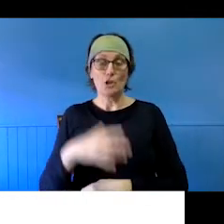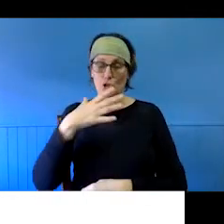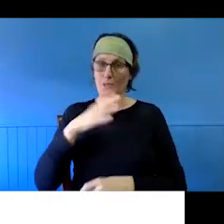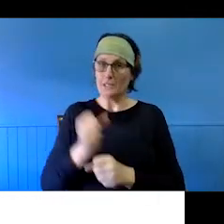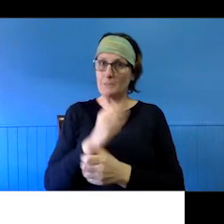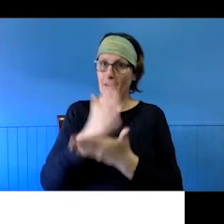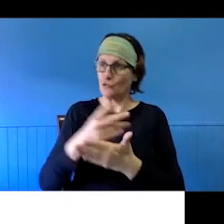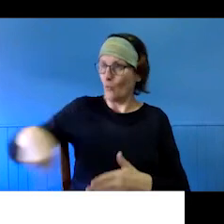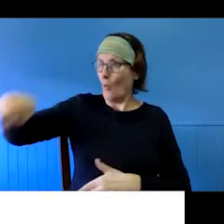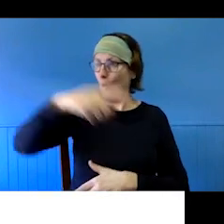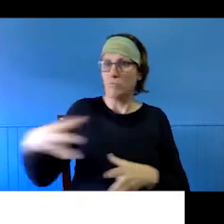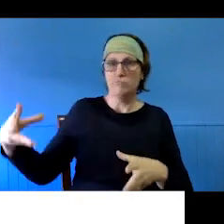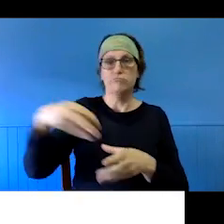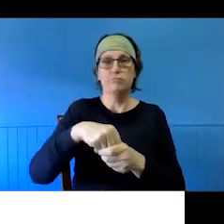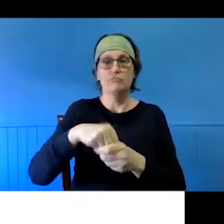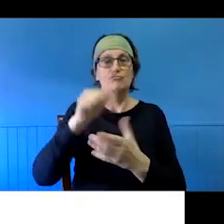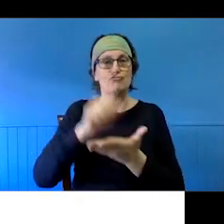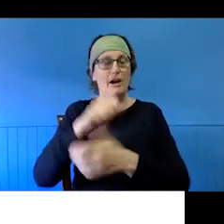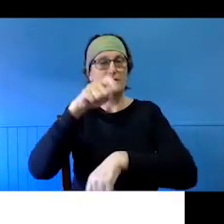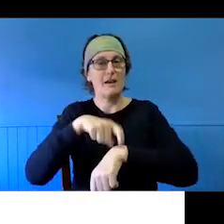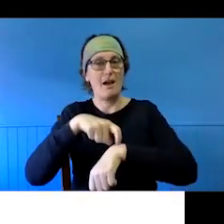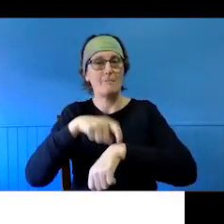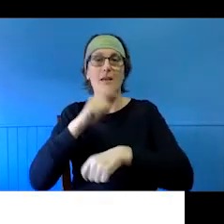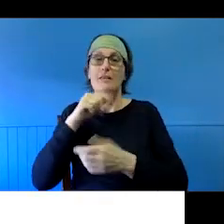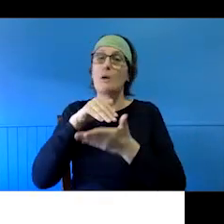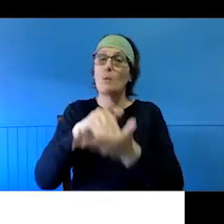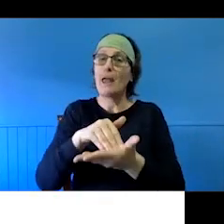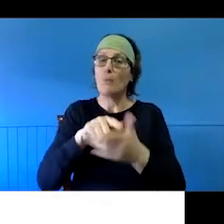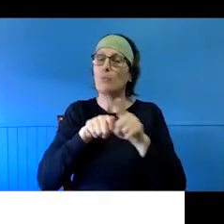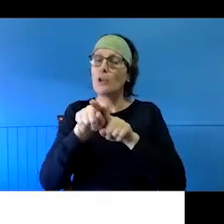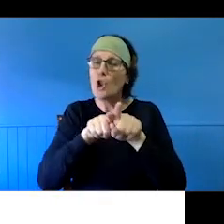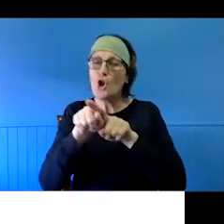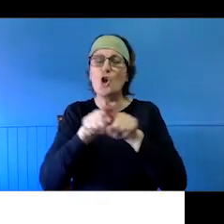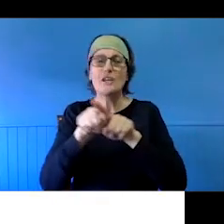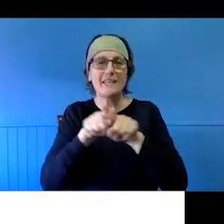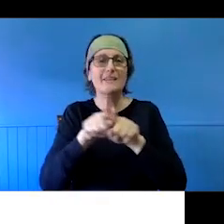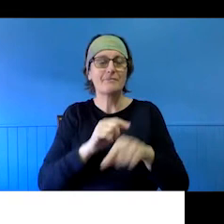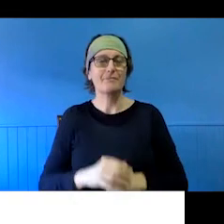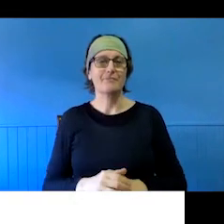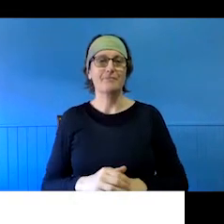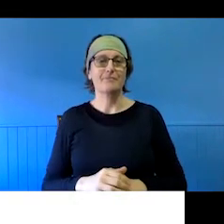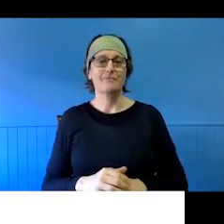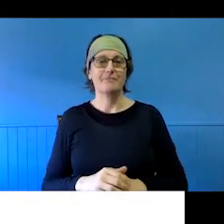our classes start on time. That helps with that learning intuitiveness and the predictability.